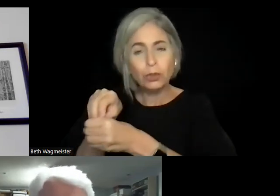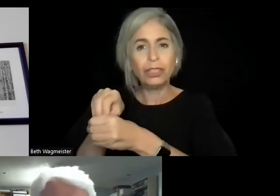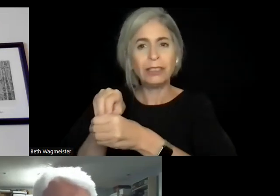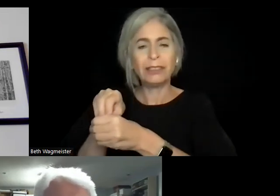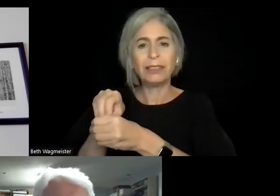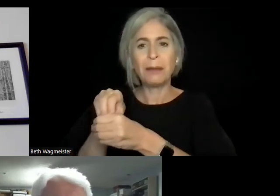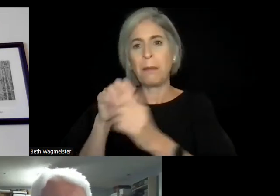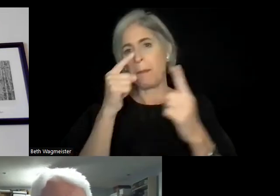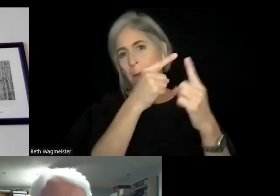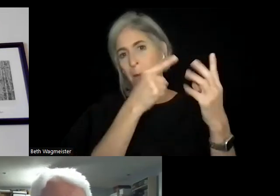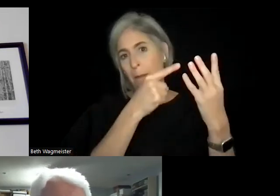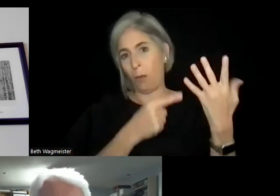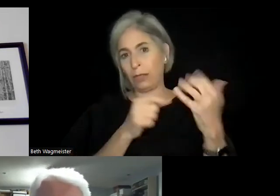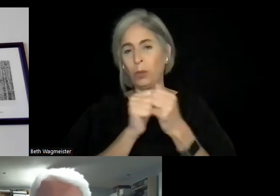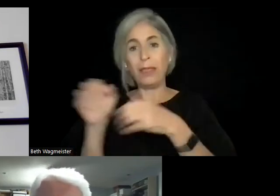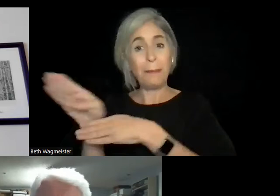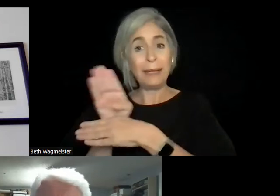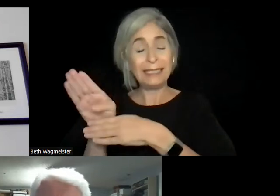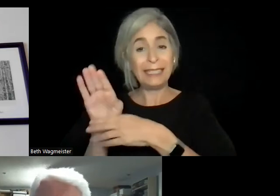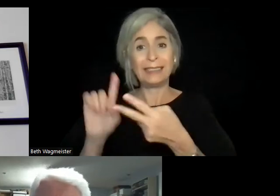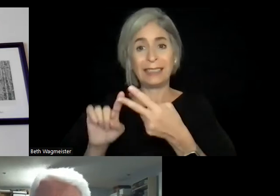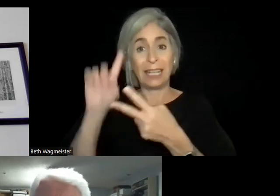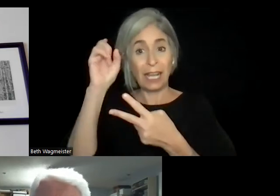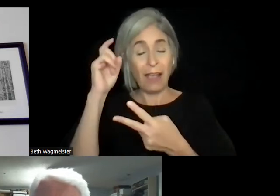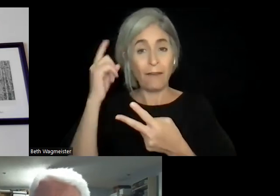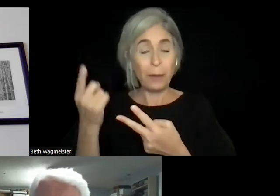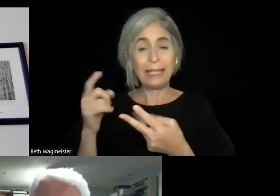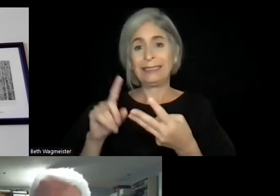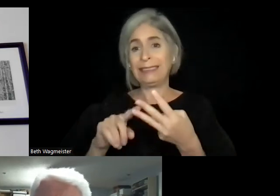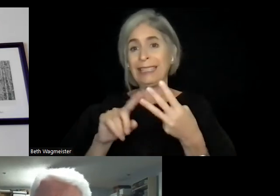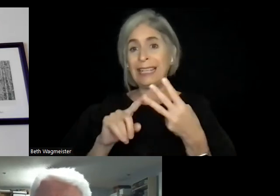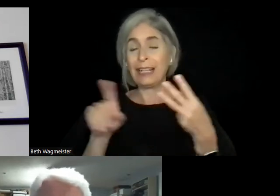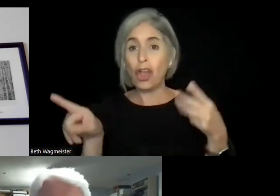. It was more than the realization that there are other, different